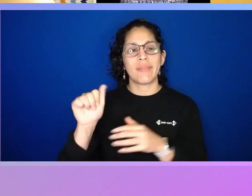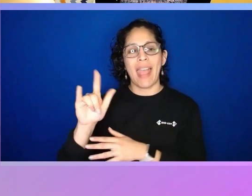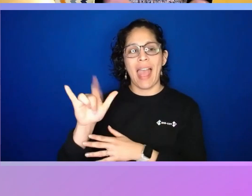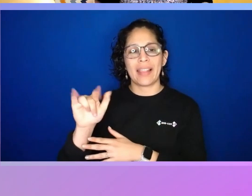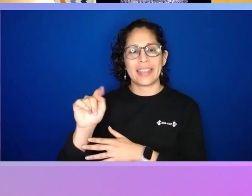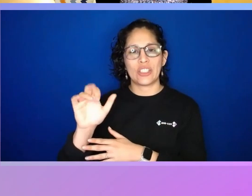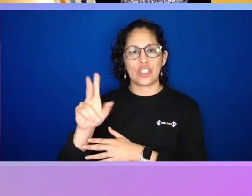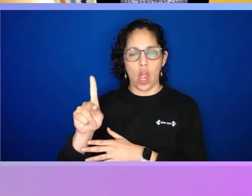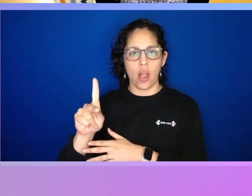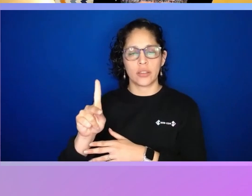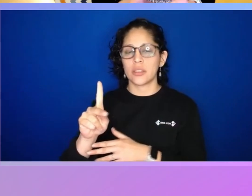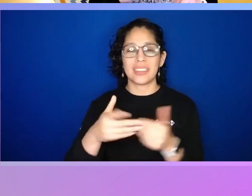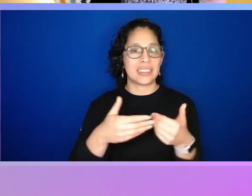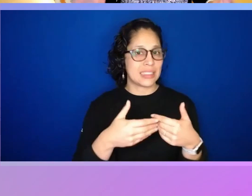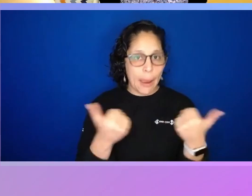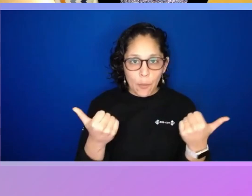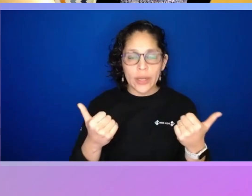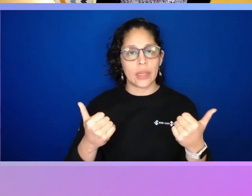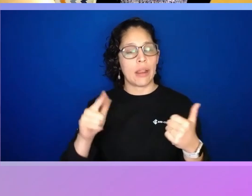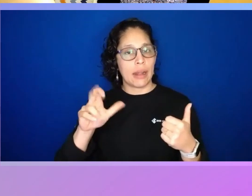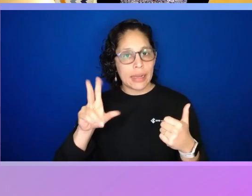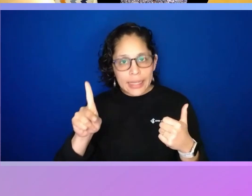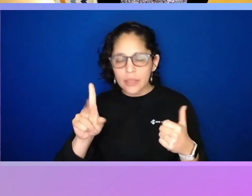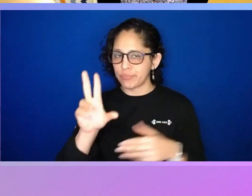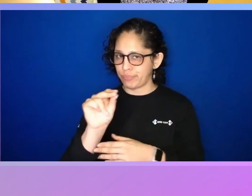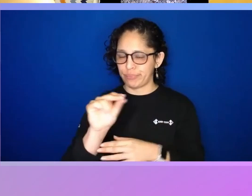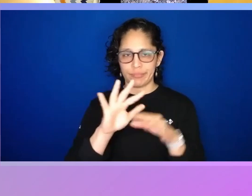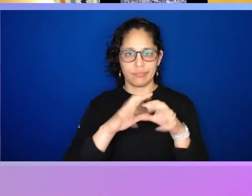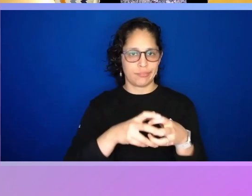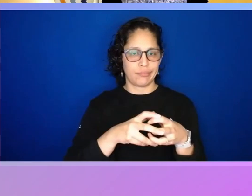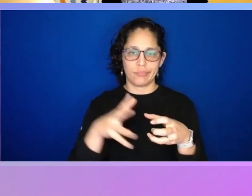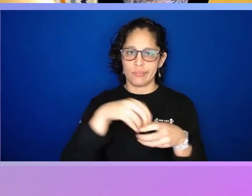hover, active, Designers disabled. are good at doing these dates. The part we need to think about when doing our